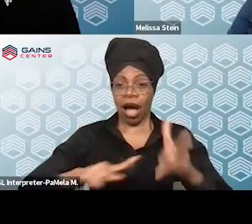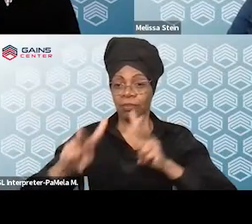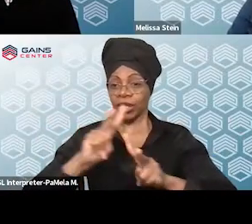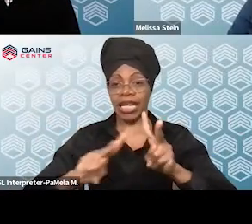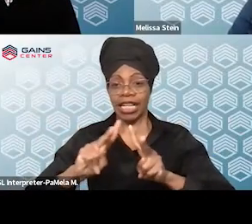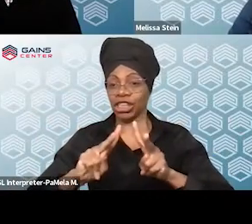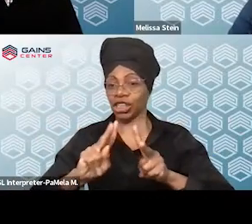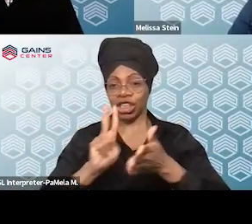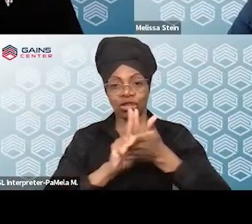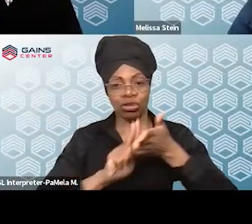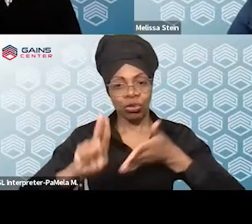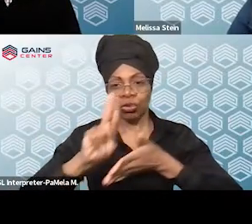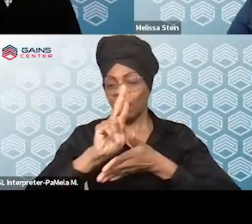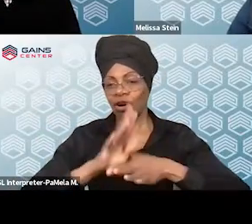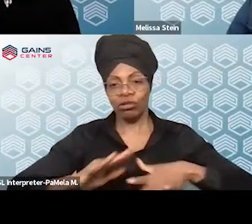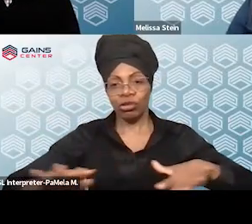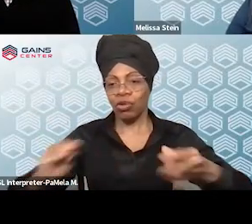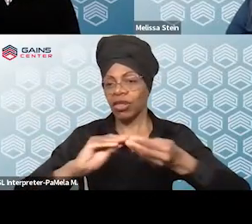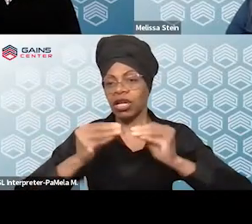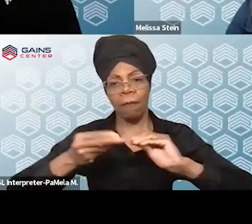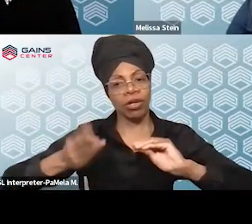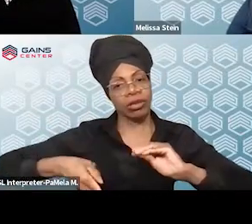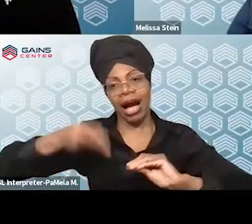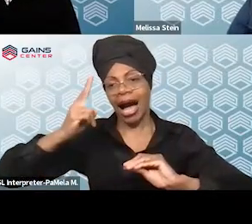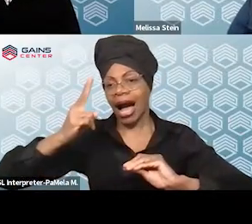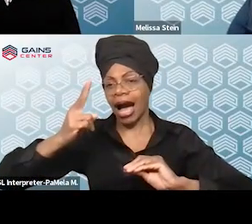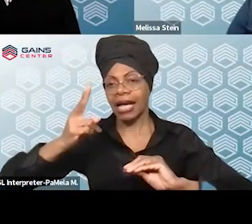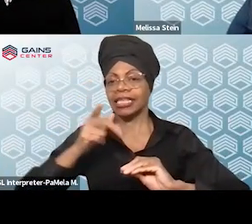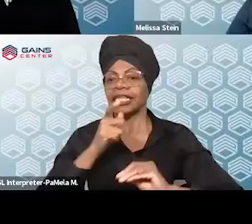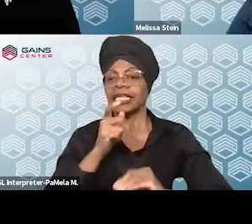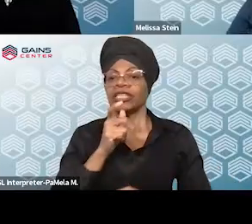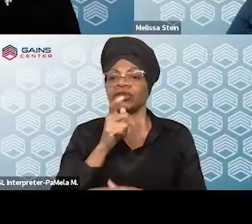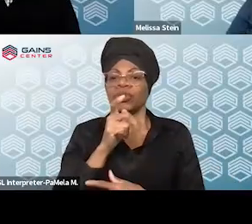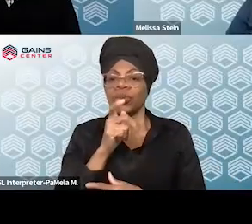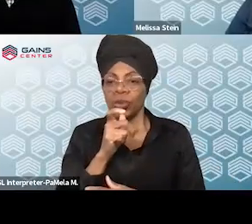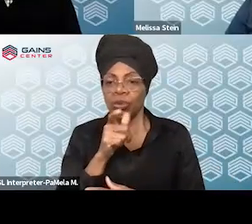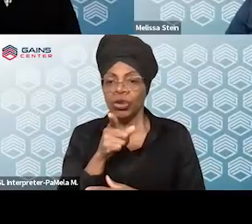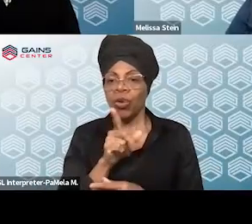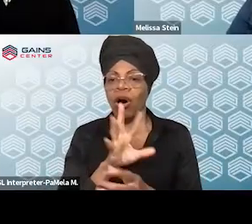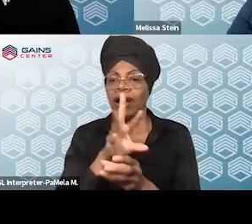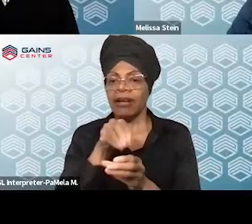It is extremely high. It is who you are engaging on a daily basis.